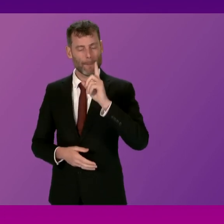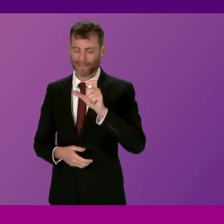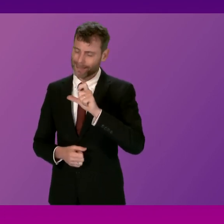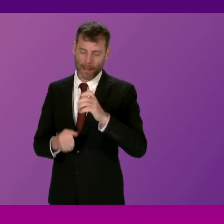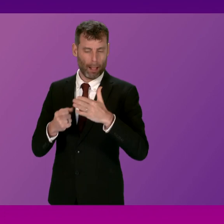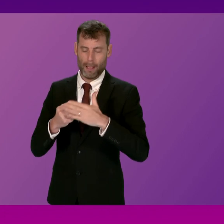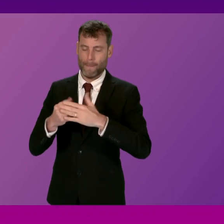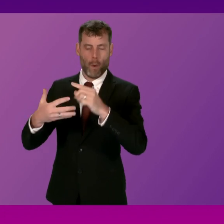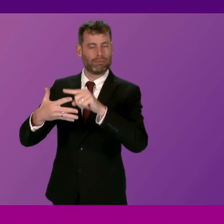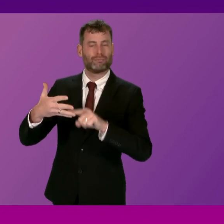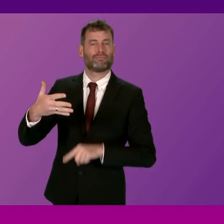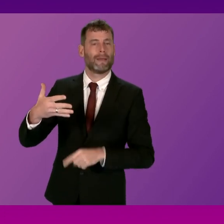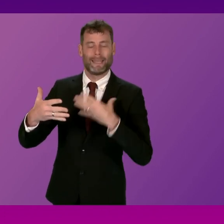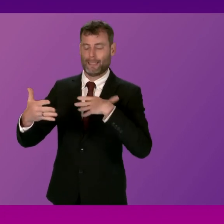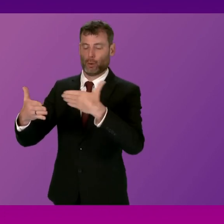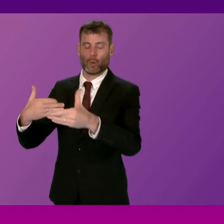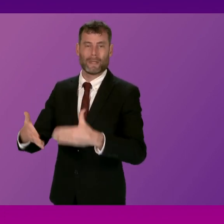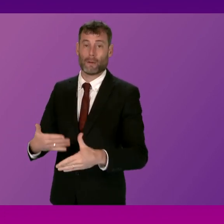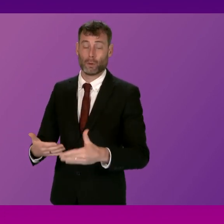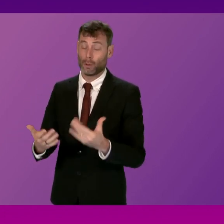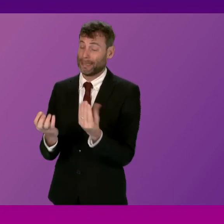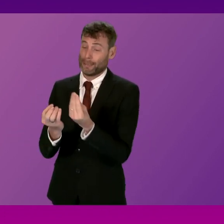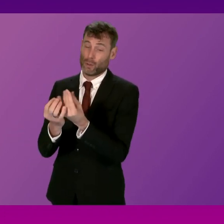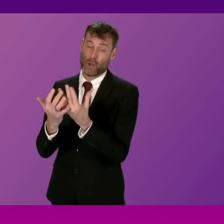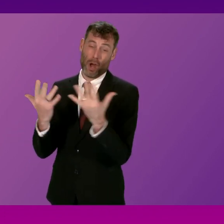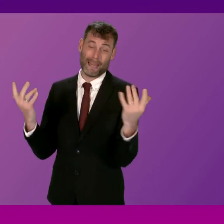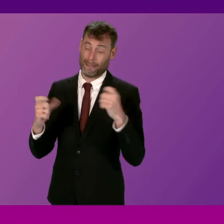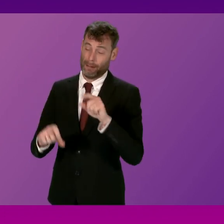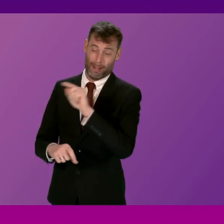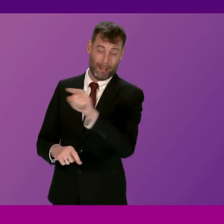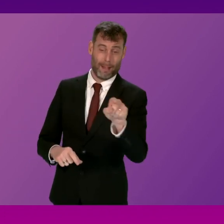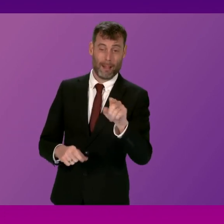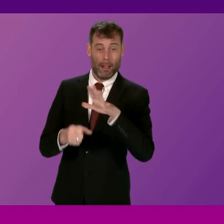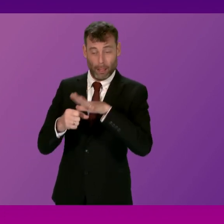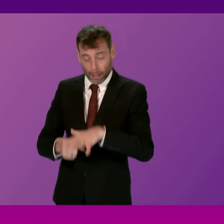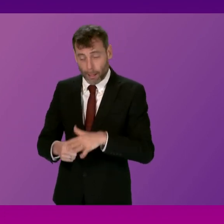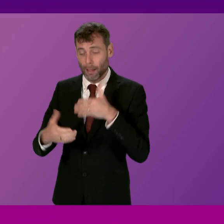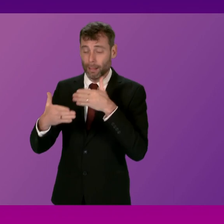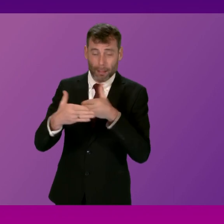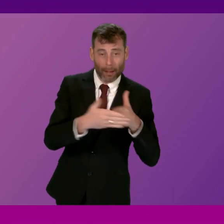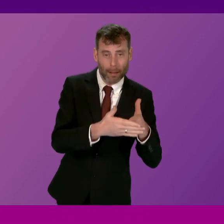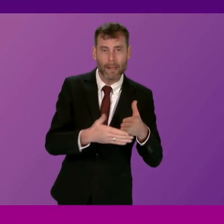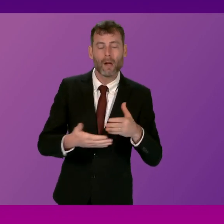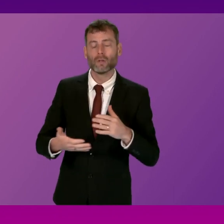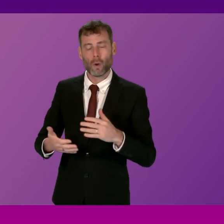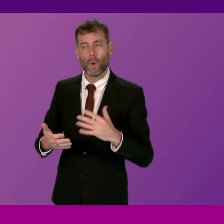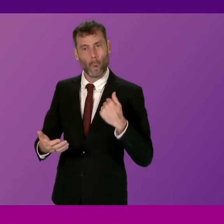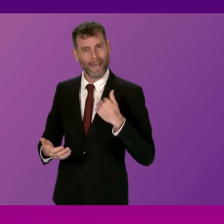Too many barriers still exist, and there is much more work to do. There is never time to be complacent or self-congratulatory.